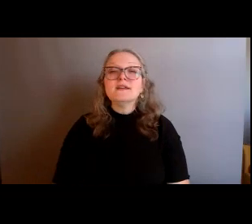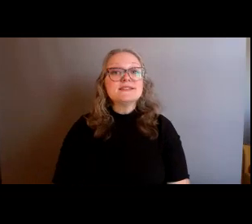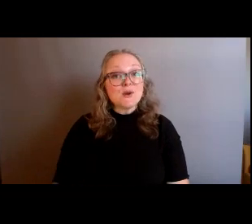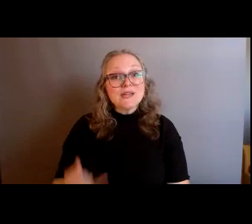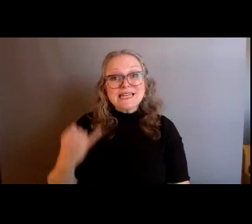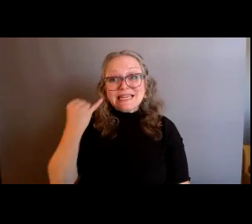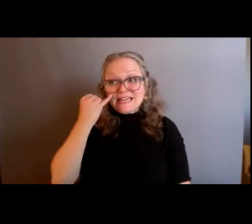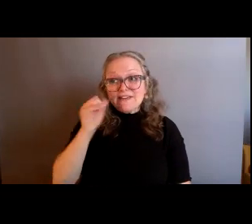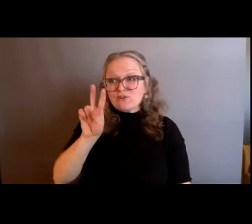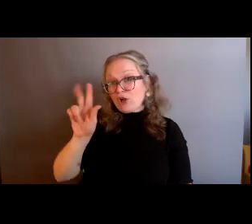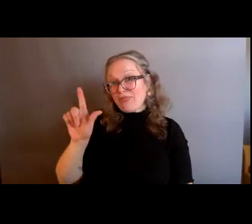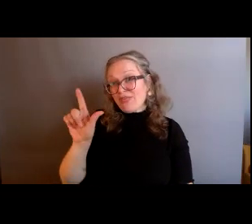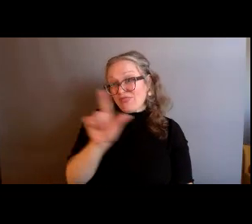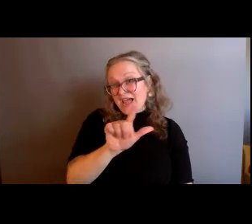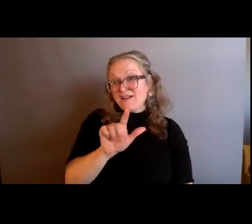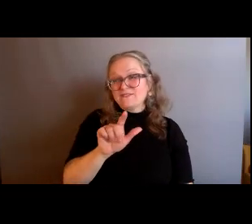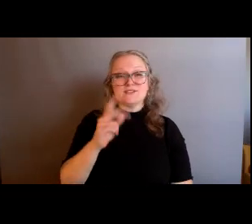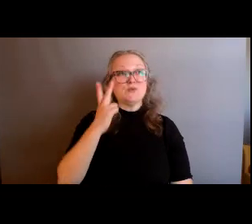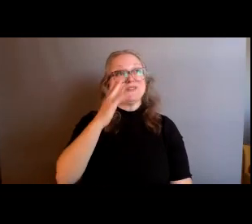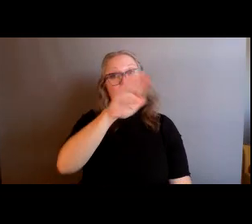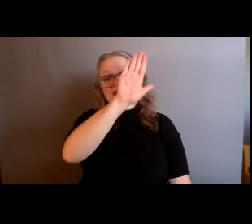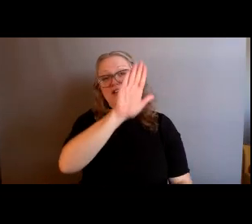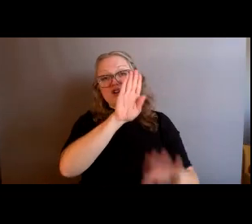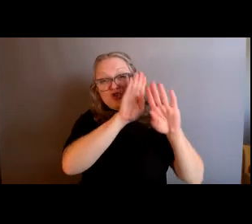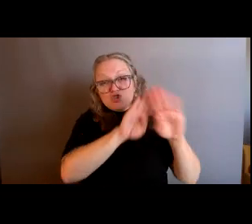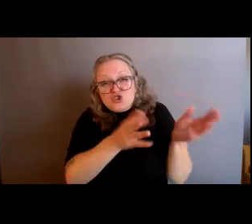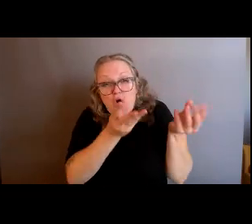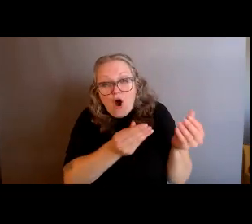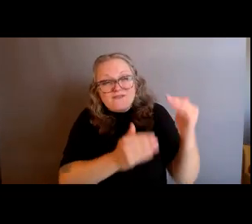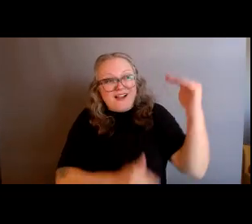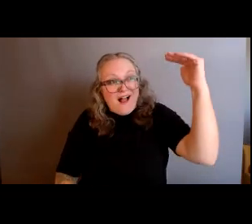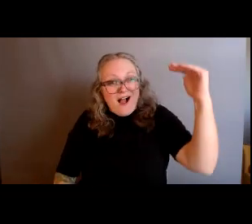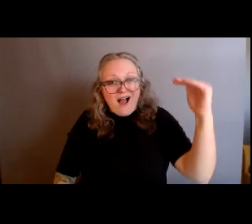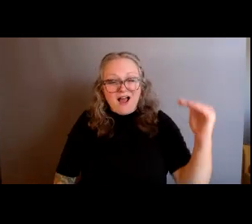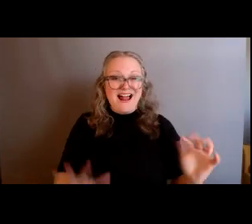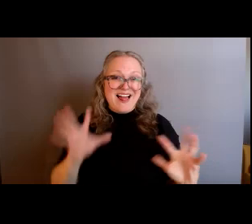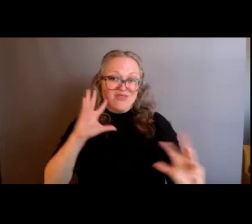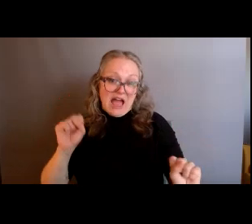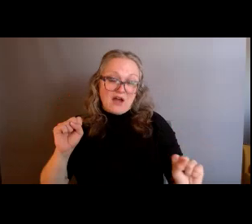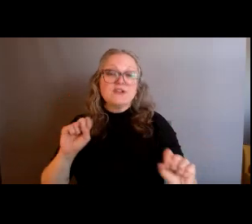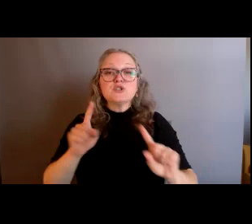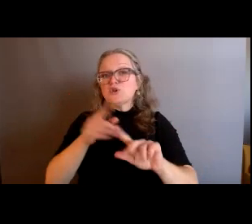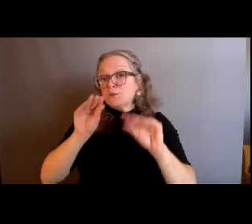you'll see that soft as we go down as loud. So when you plot this on an audiogram,